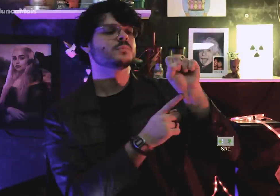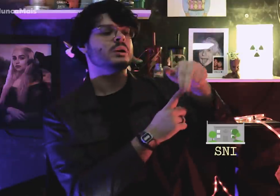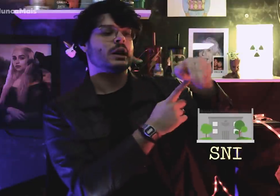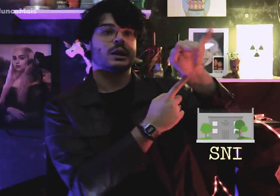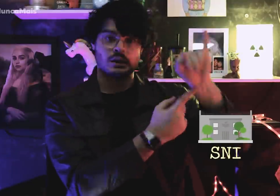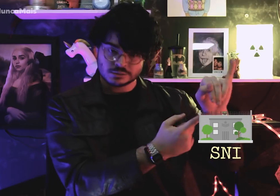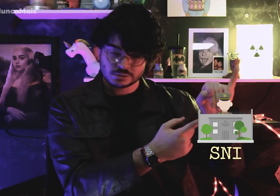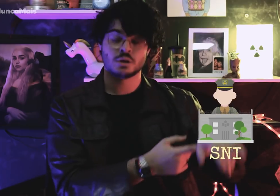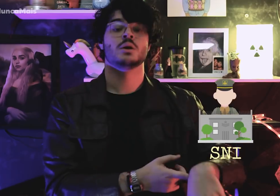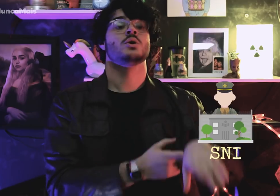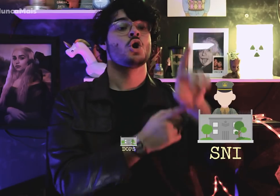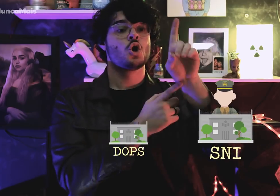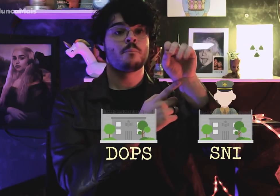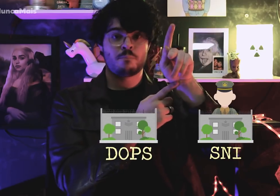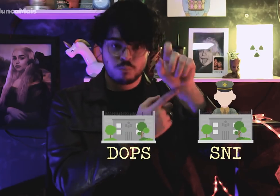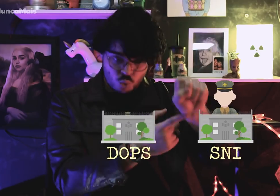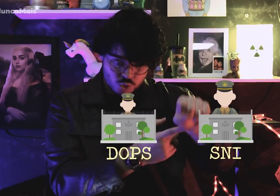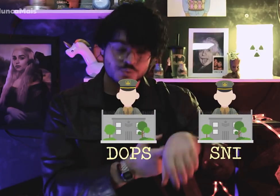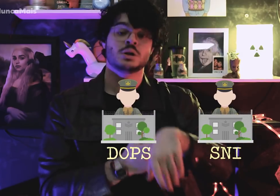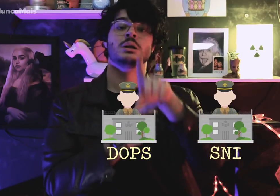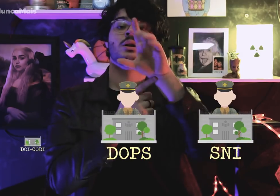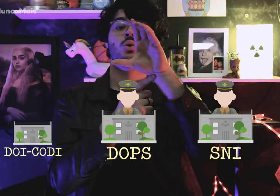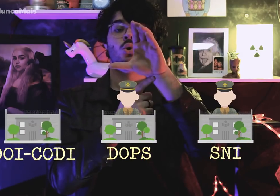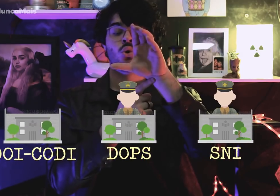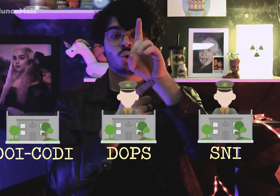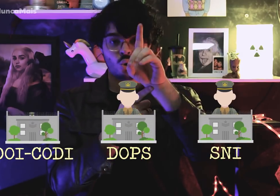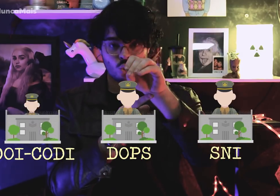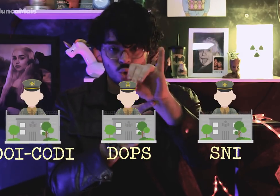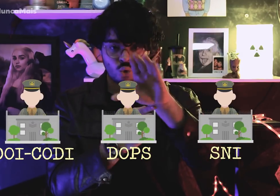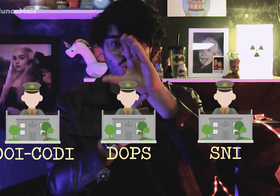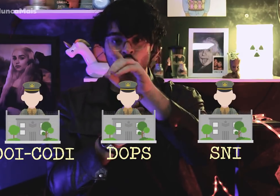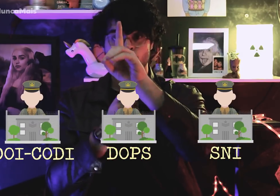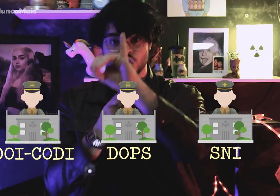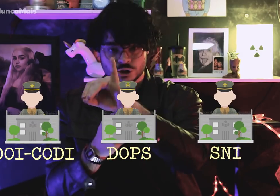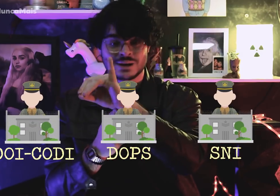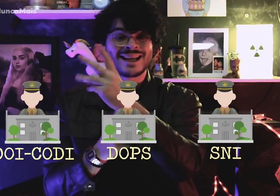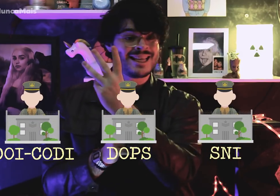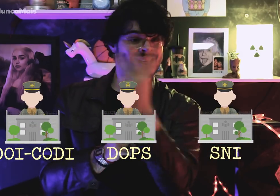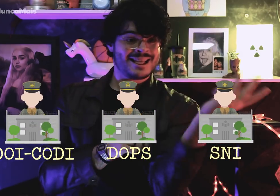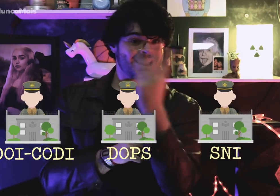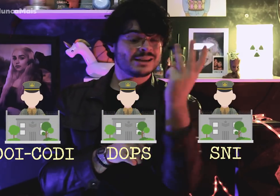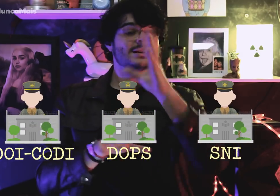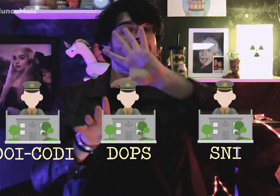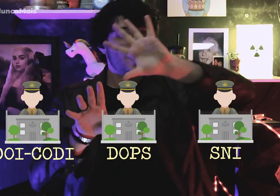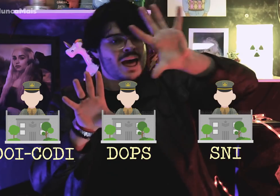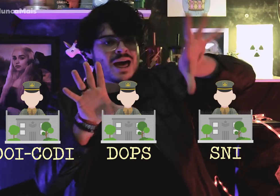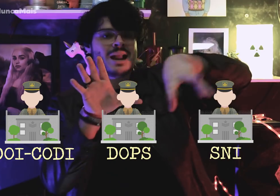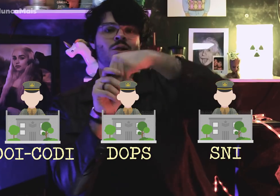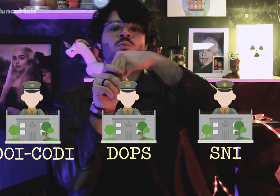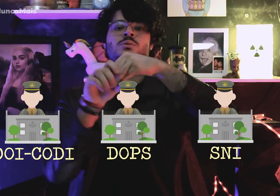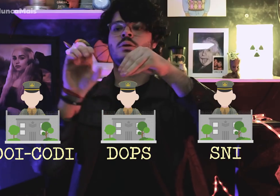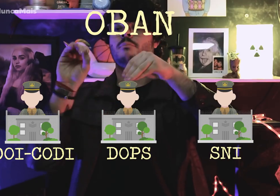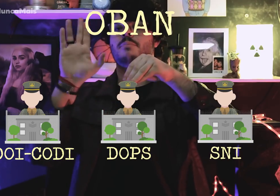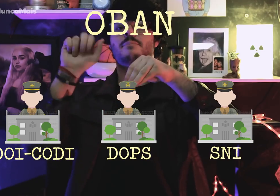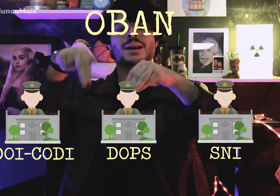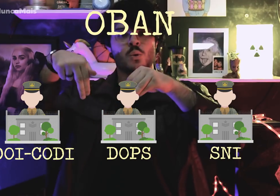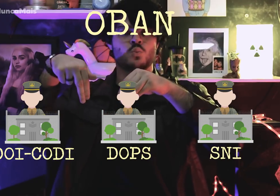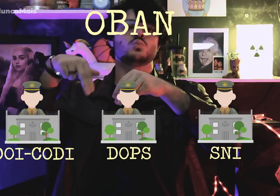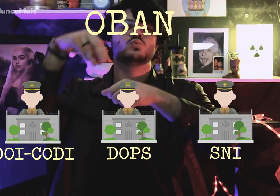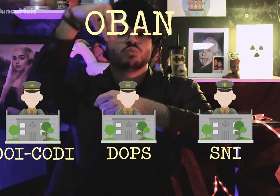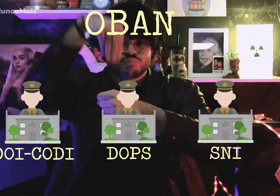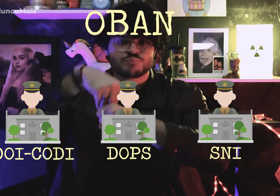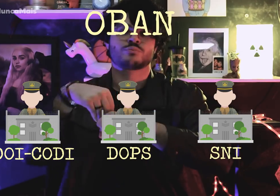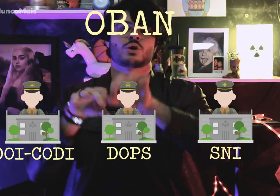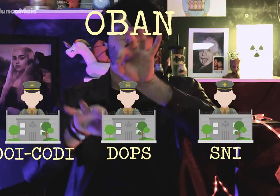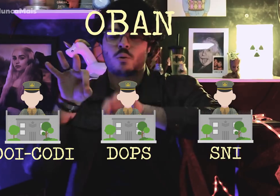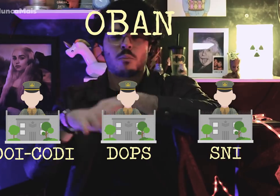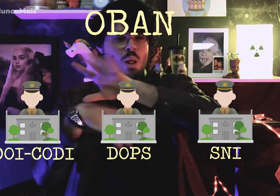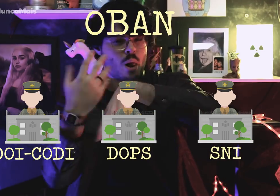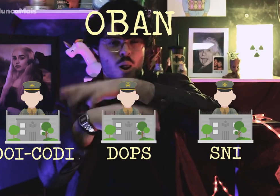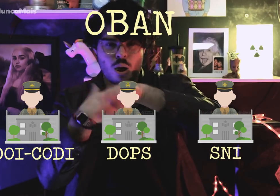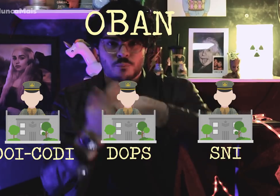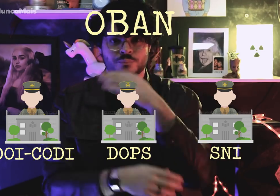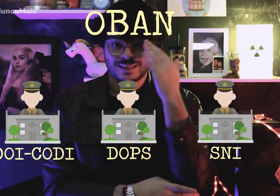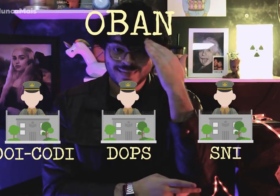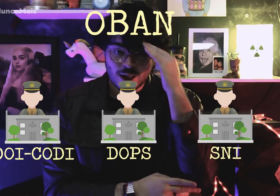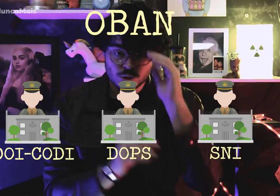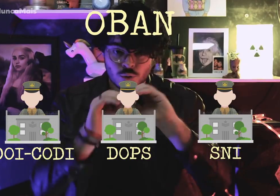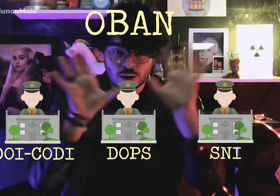SNI, DOPS and DOI-CODI made parts of OBAN. Did you understand correctly?